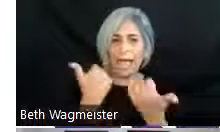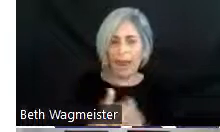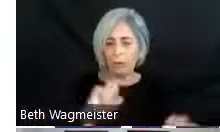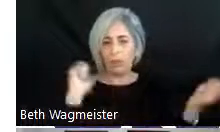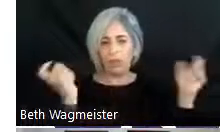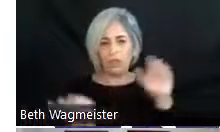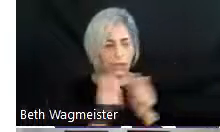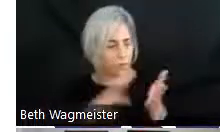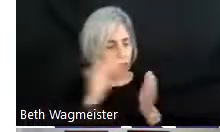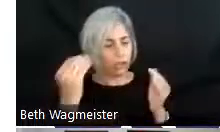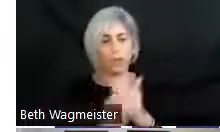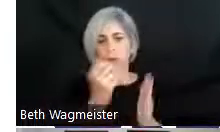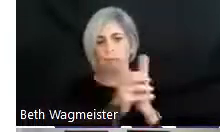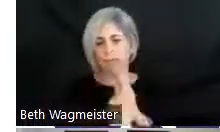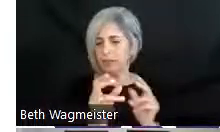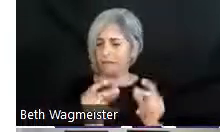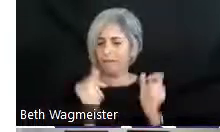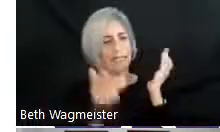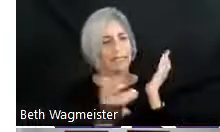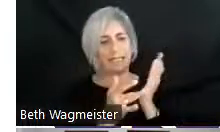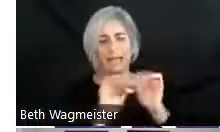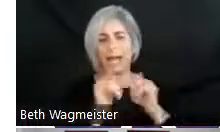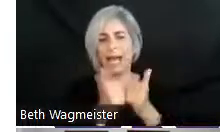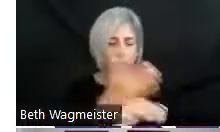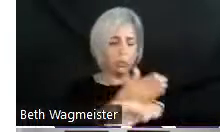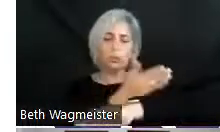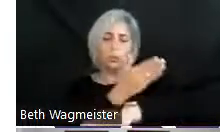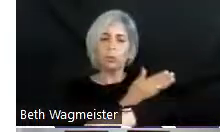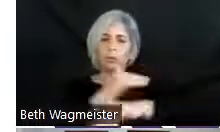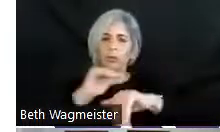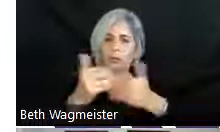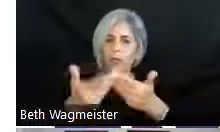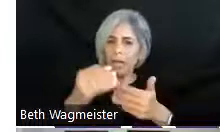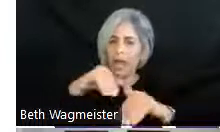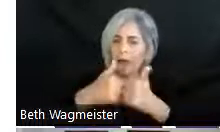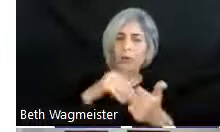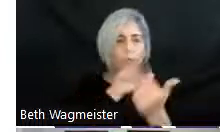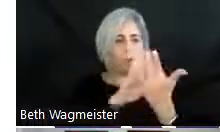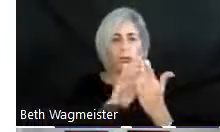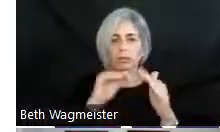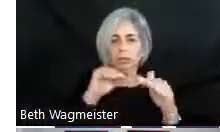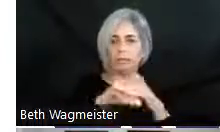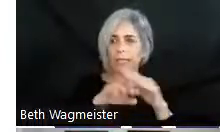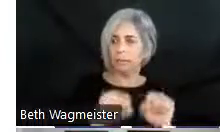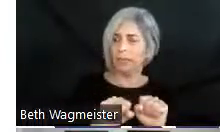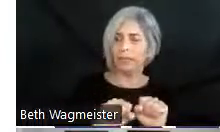some of these new skills, quick techniques on how to improve how you talk about accessibility to your team. It's about empathy building